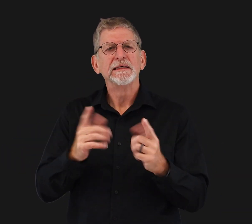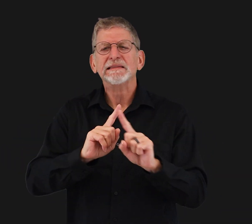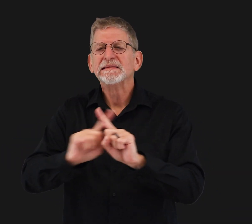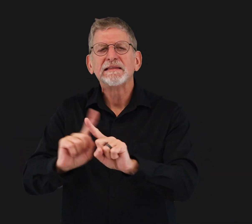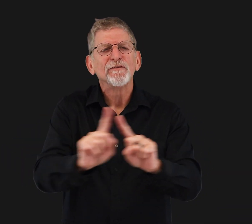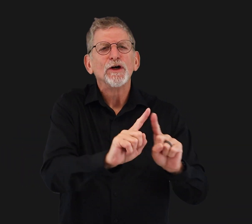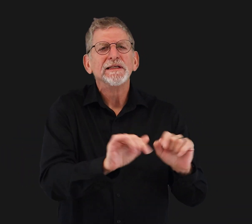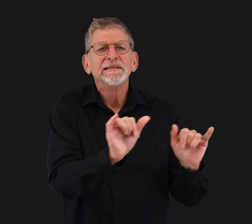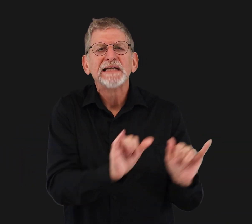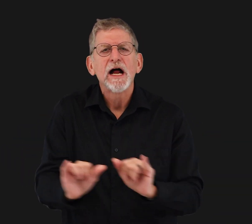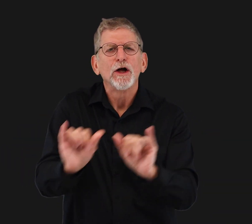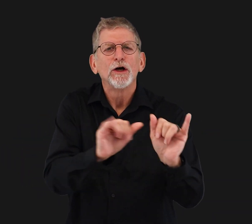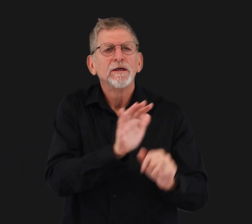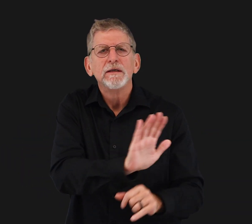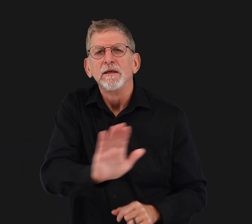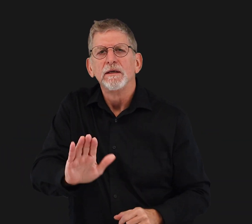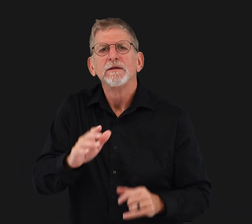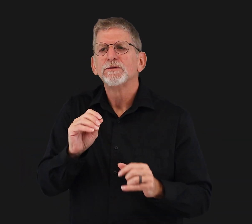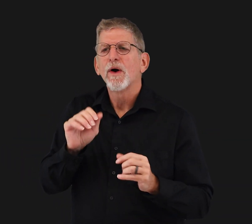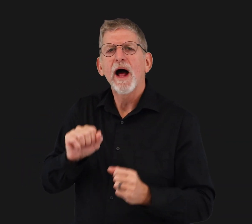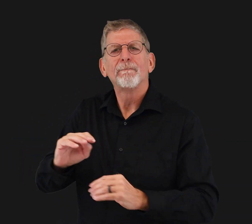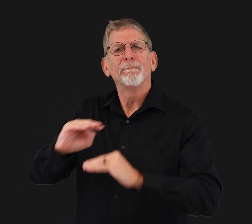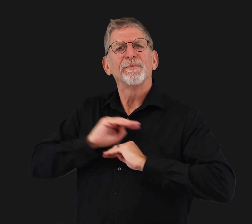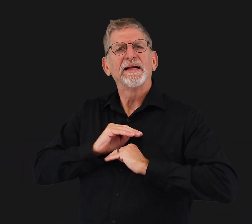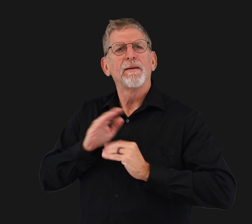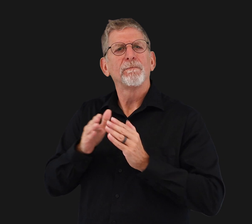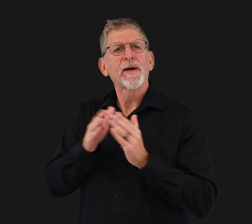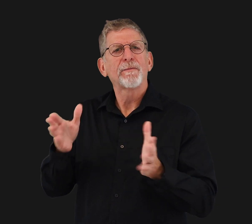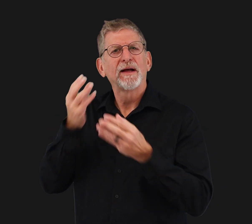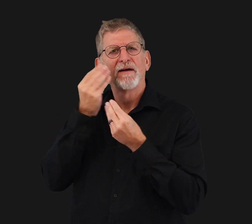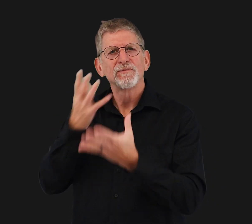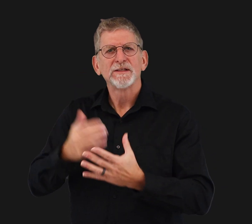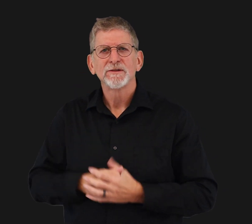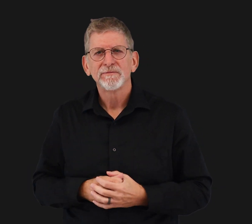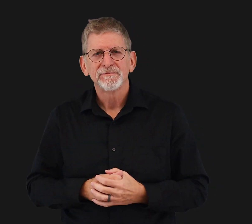the different standards to meet for public information.